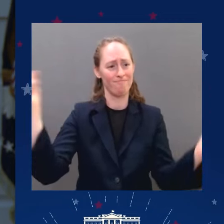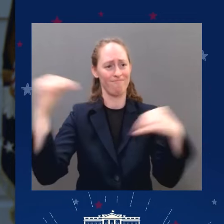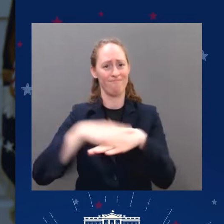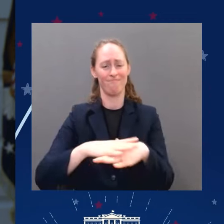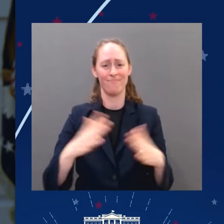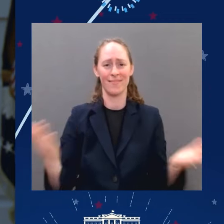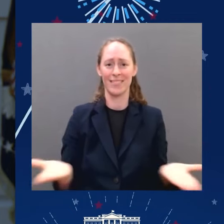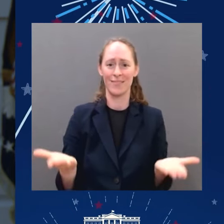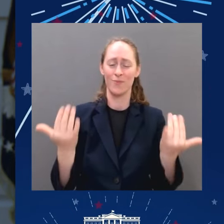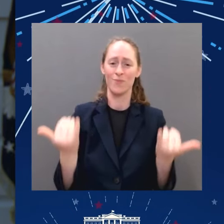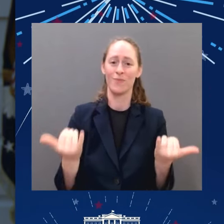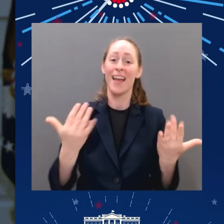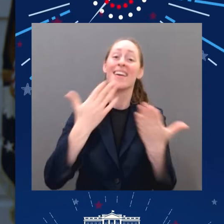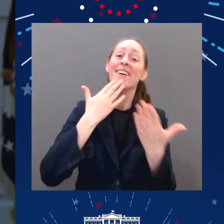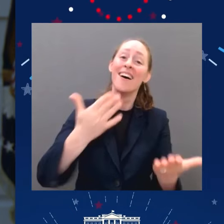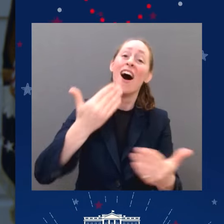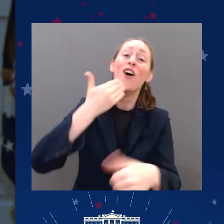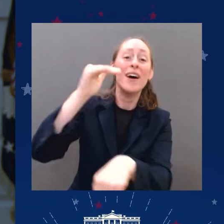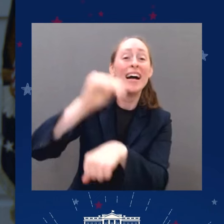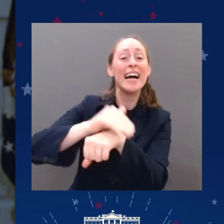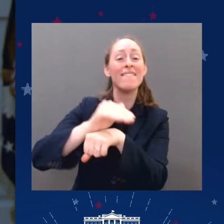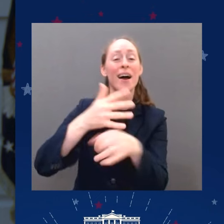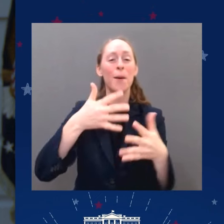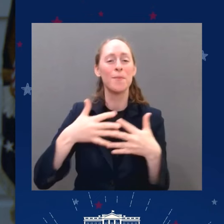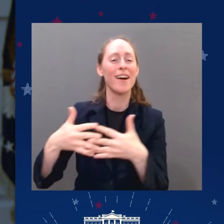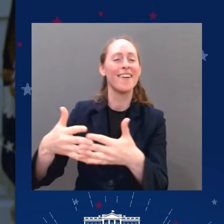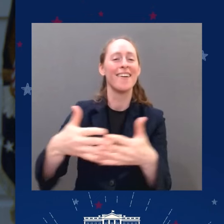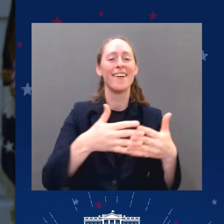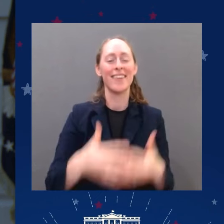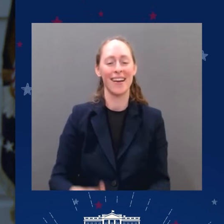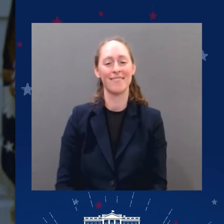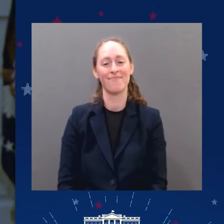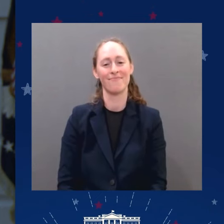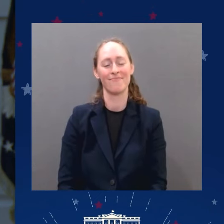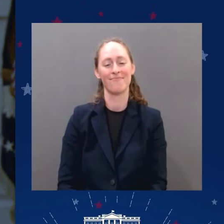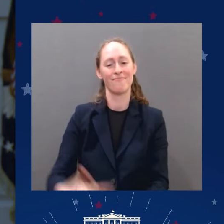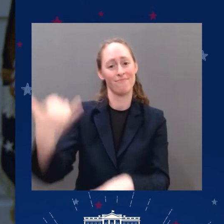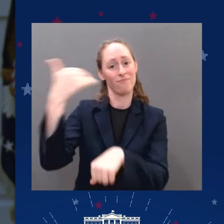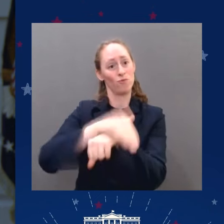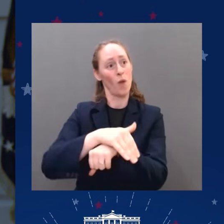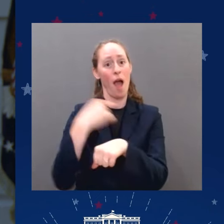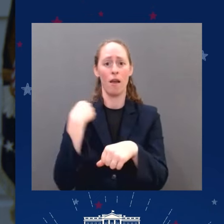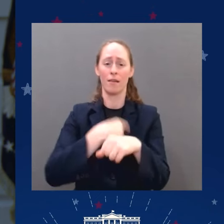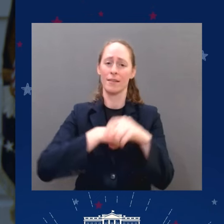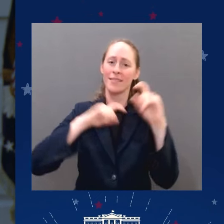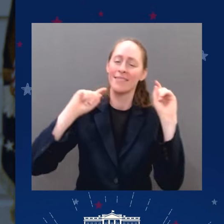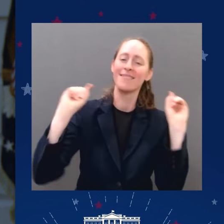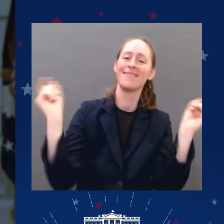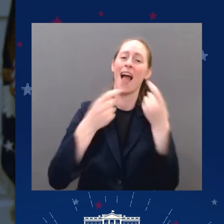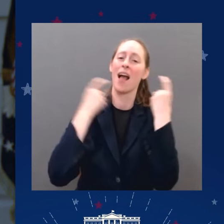as a nation, and recommit -- recommit ourselves to the great experiment of America.